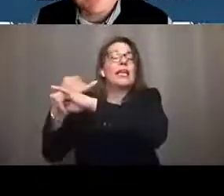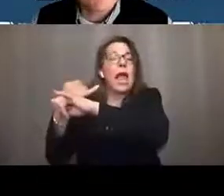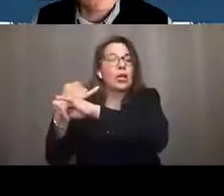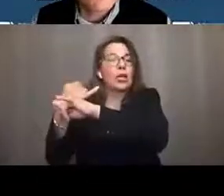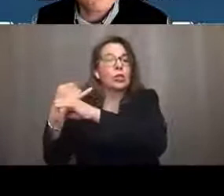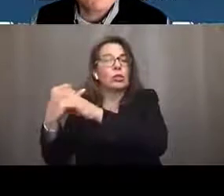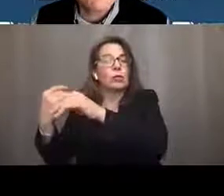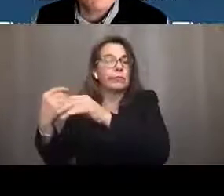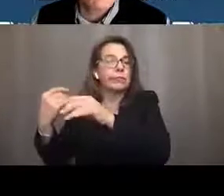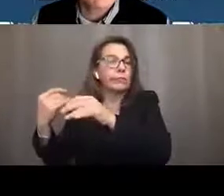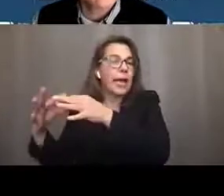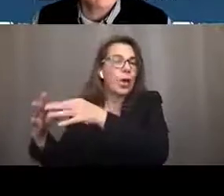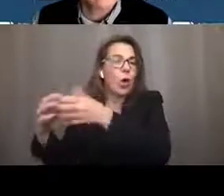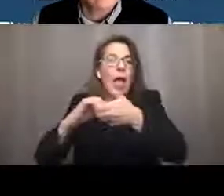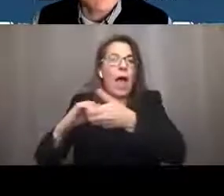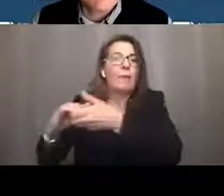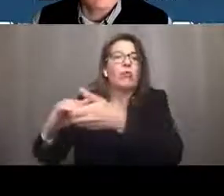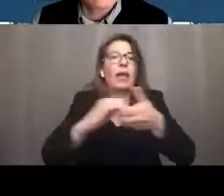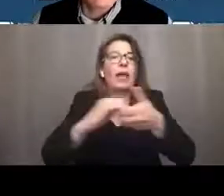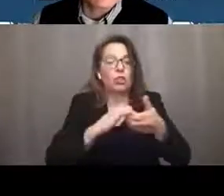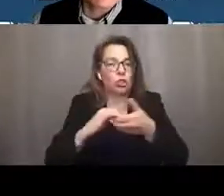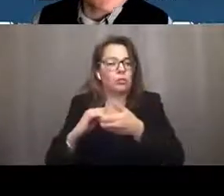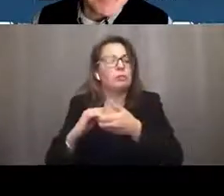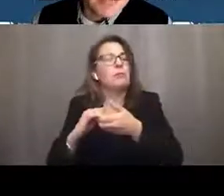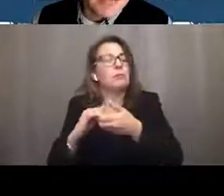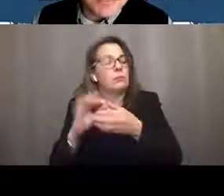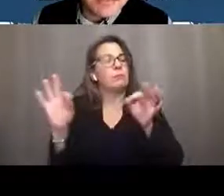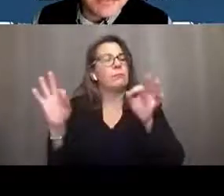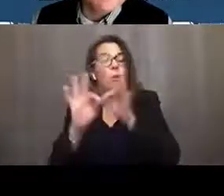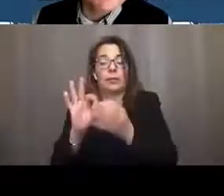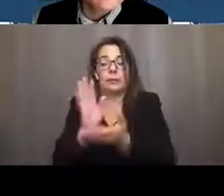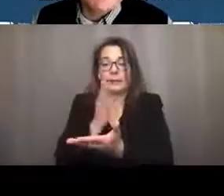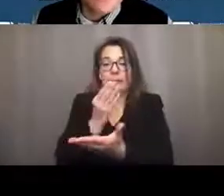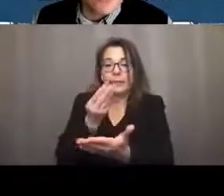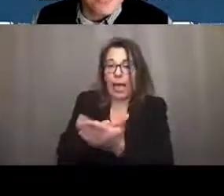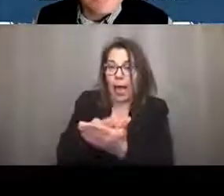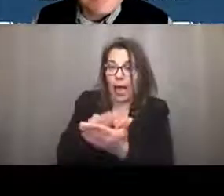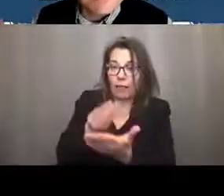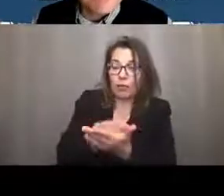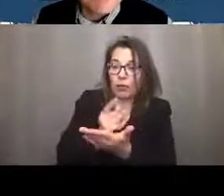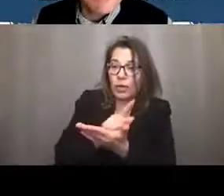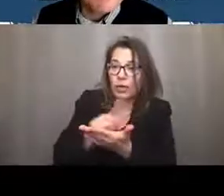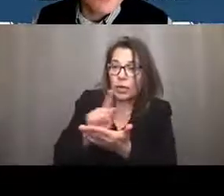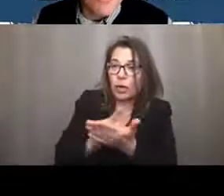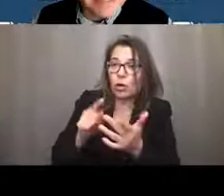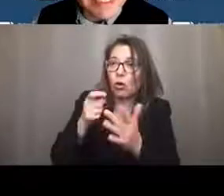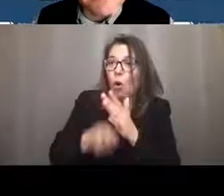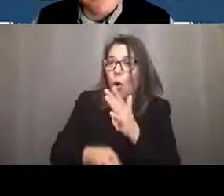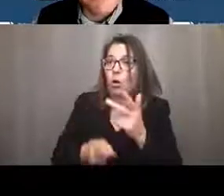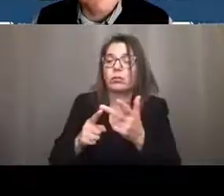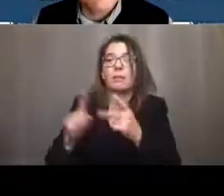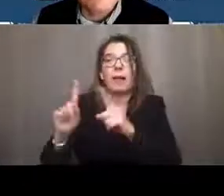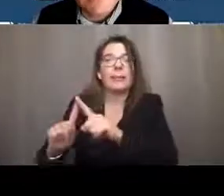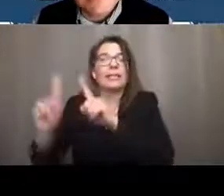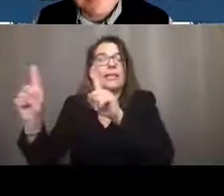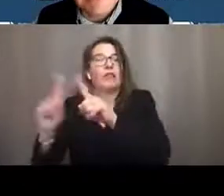it's also important to keep in mind that salary costs may be quite different in the foreign site